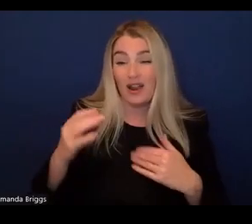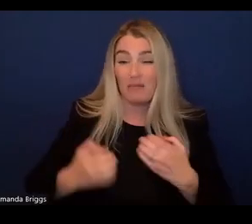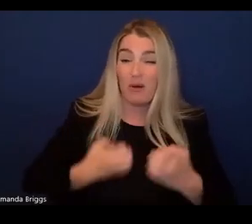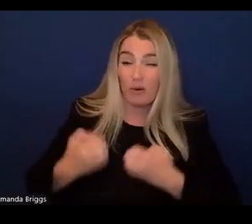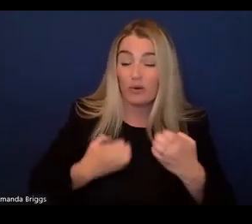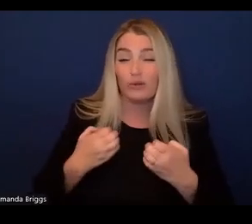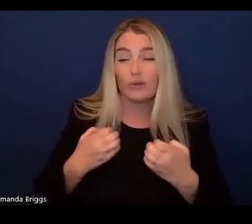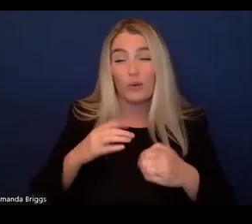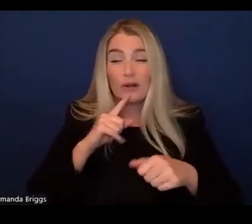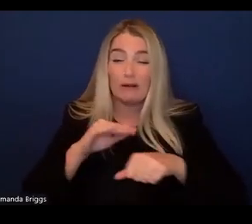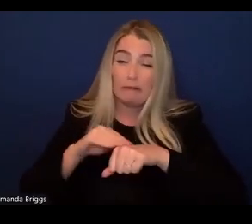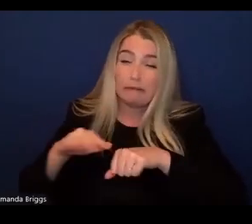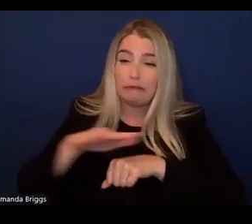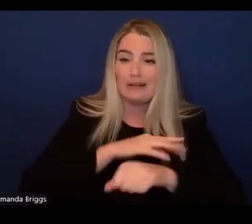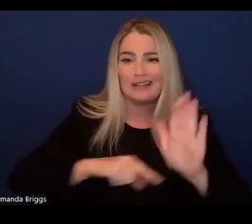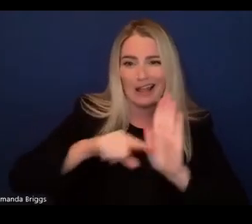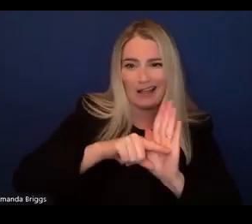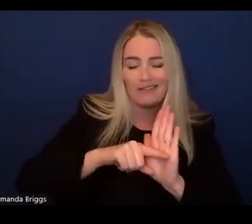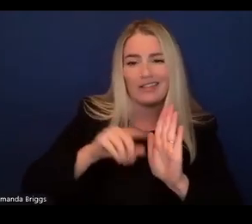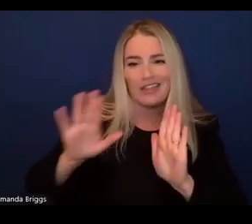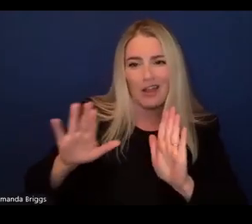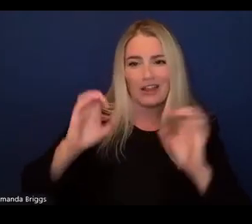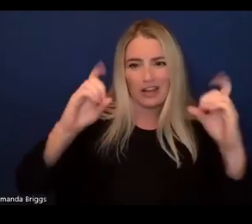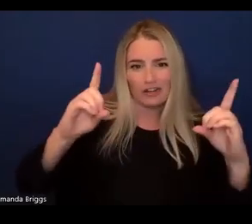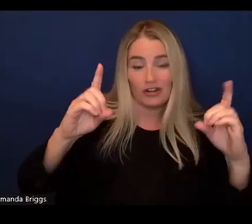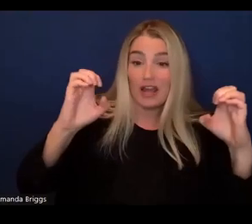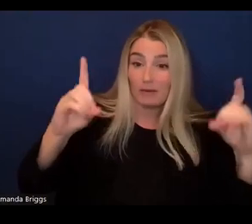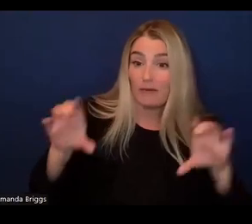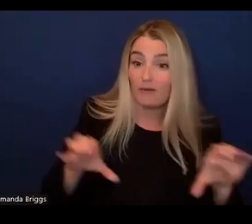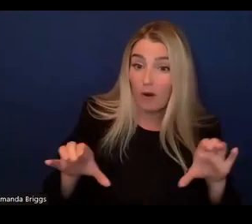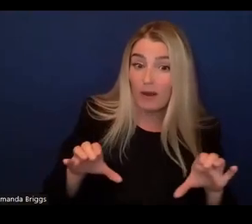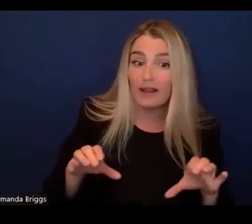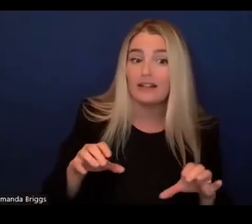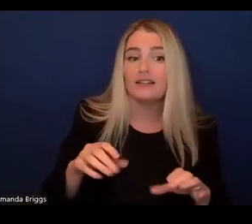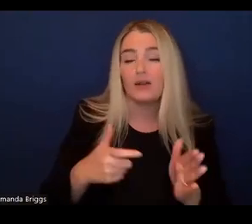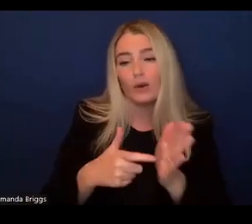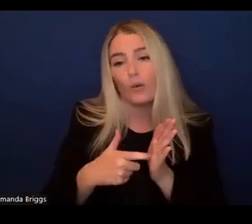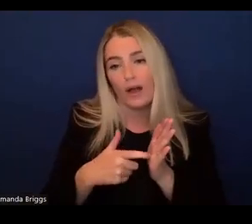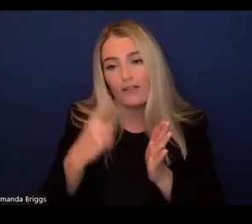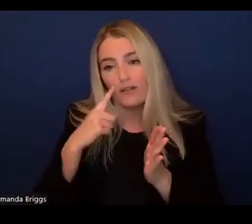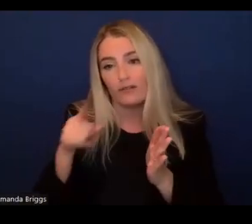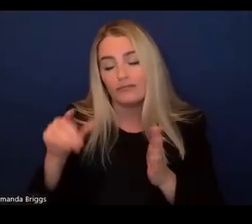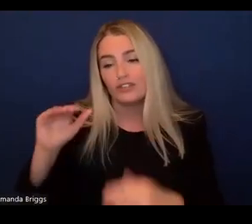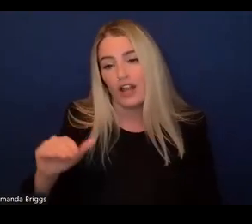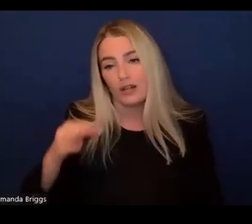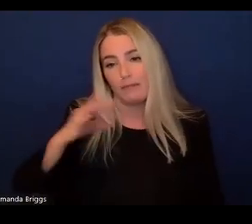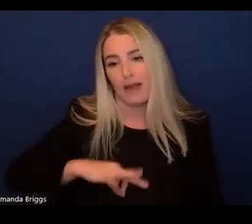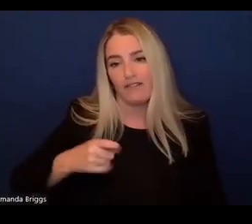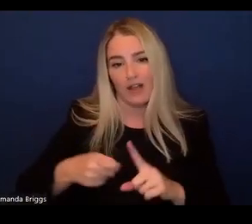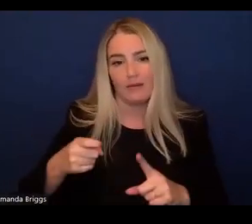on their education, educational performance, and are required for the child to benefit from Special Education.